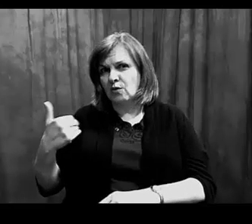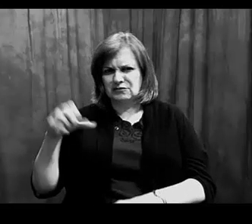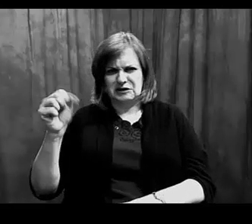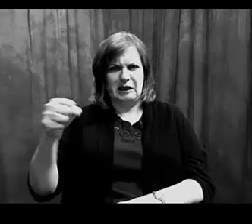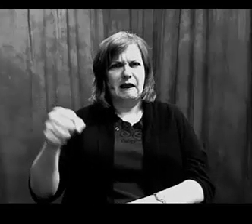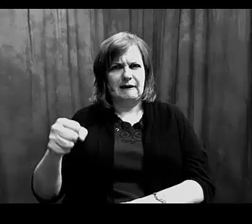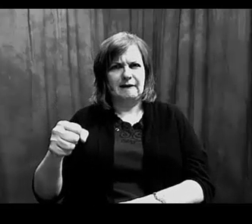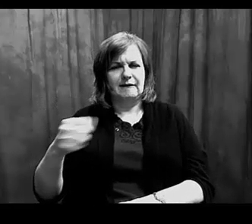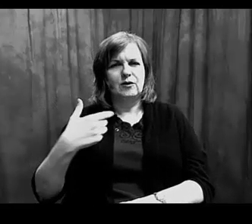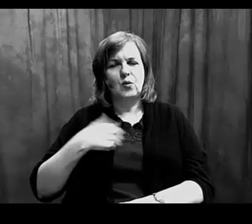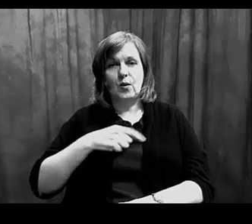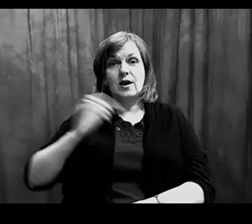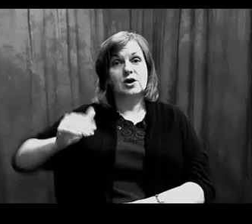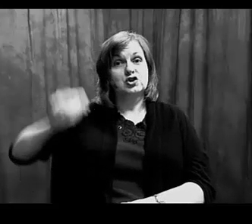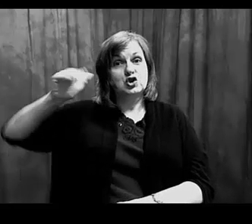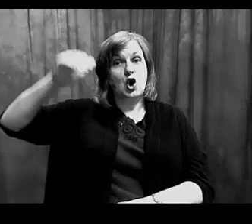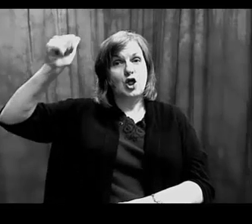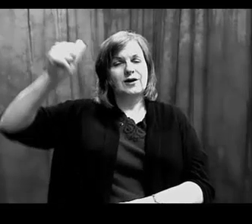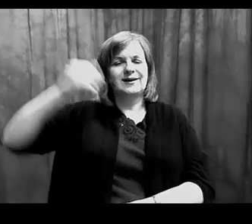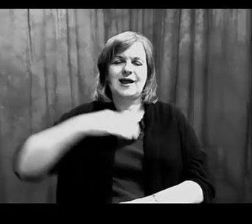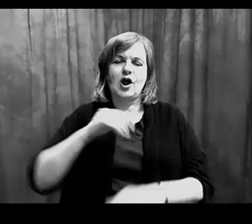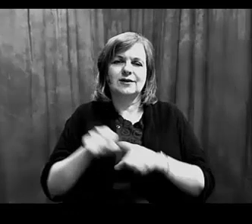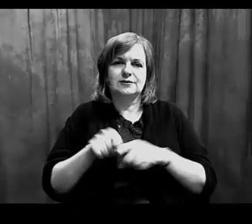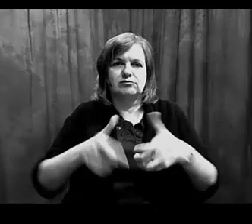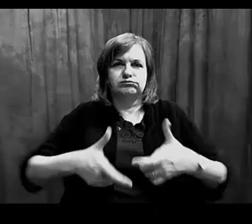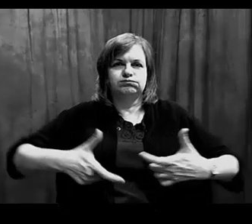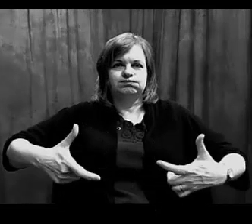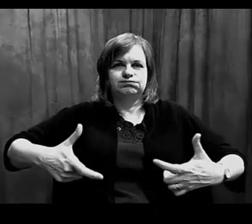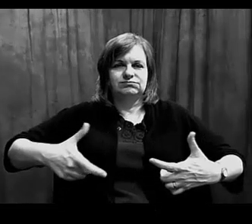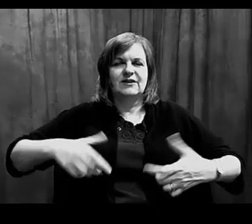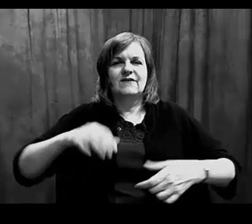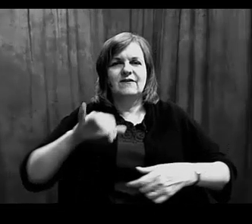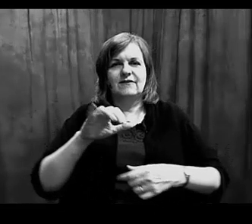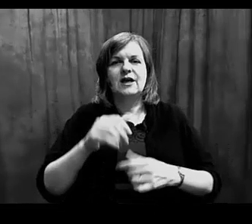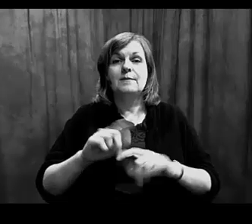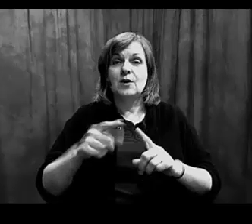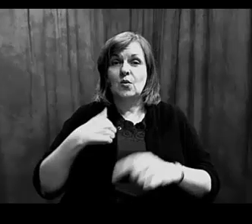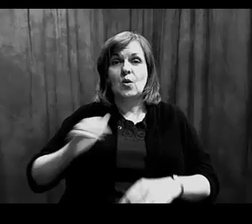We are taller - we are also a little fatter - but were taller! ;)